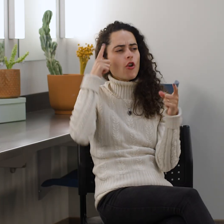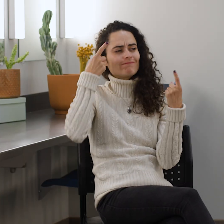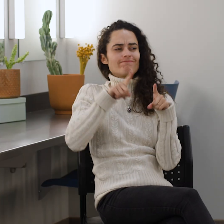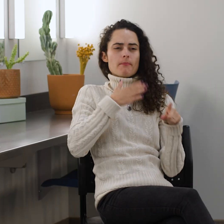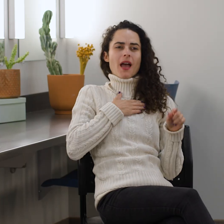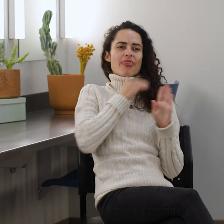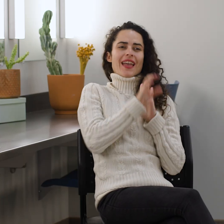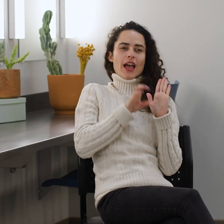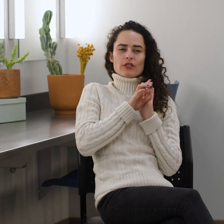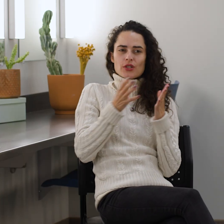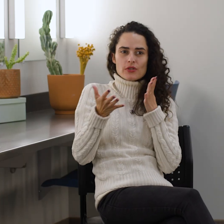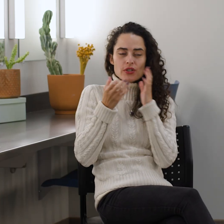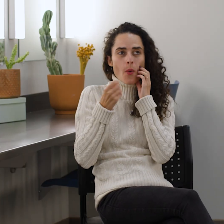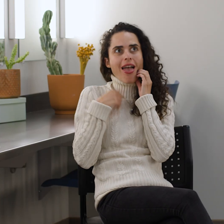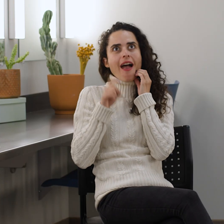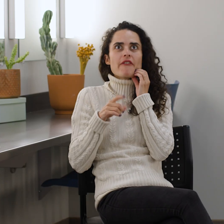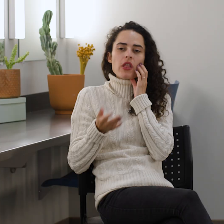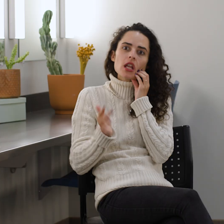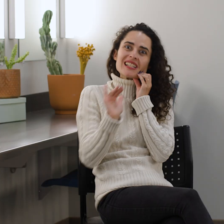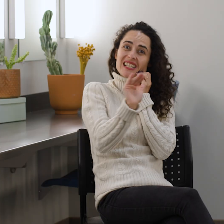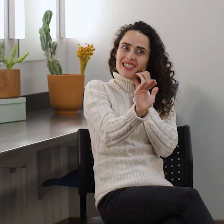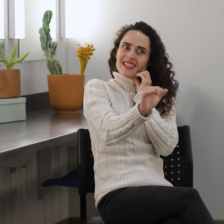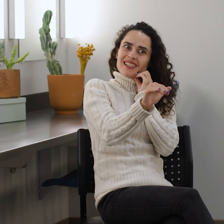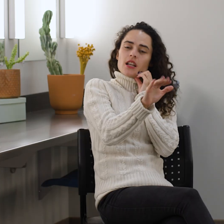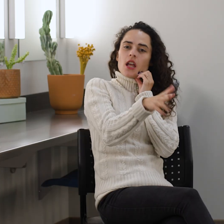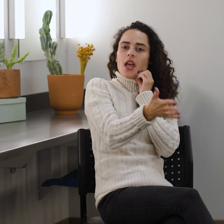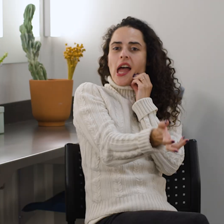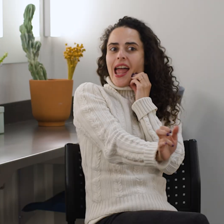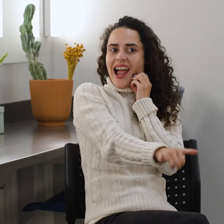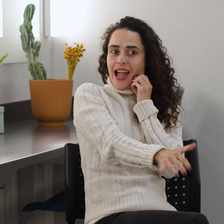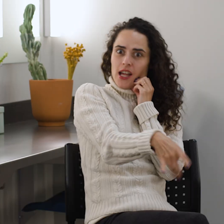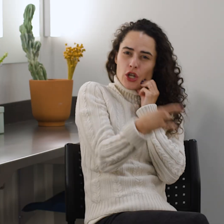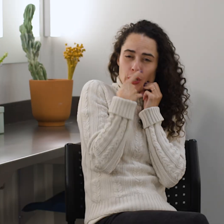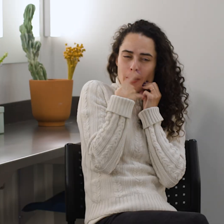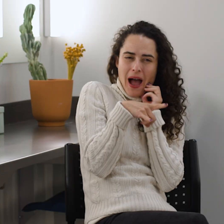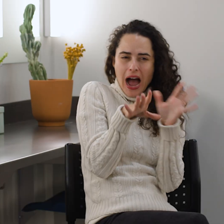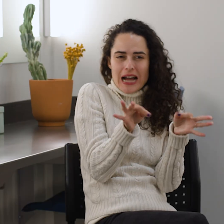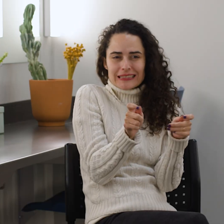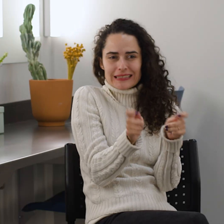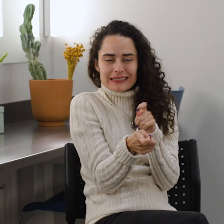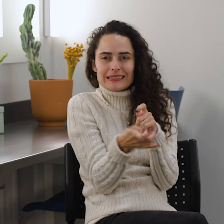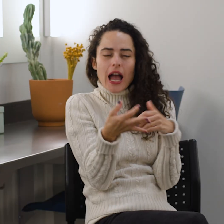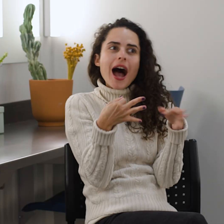or doesn’t align with how I will be portraying the character. So sometimes I have to gently ask that they make adjustments.